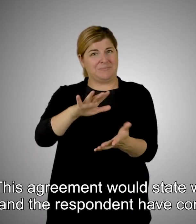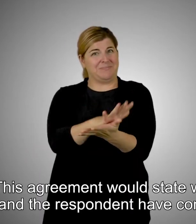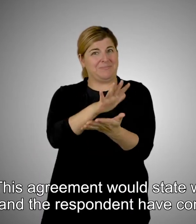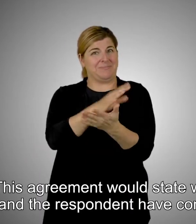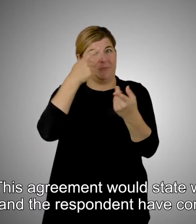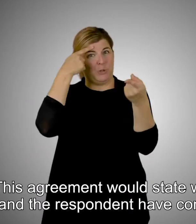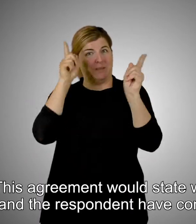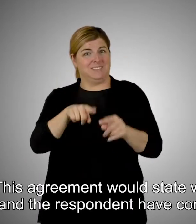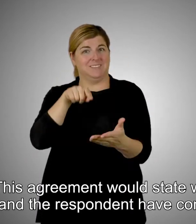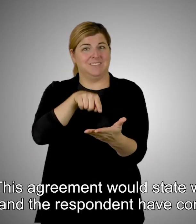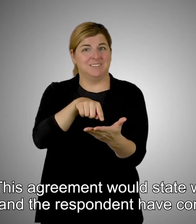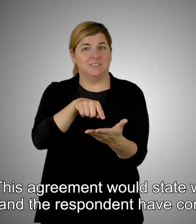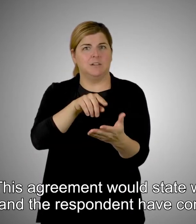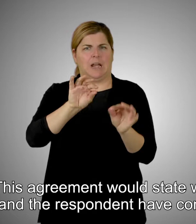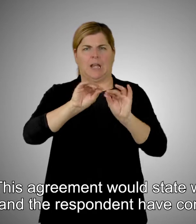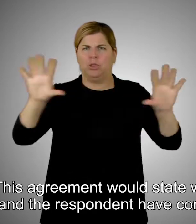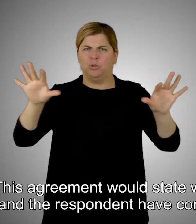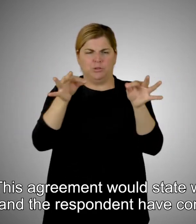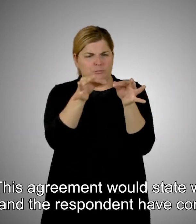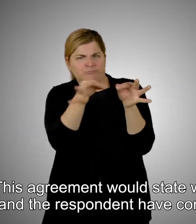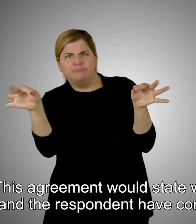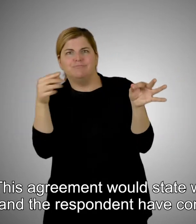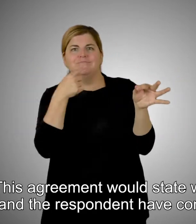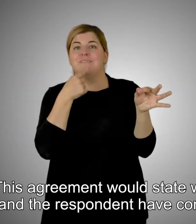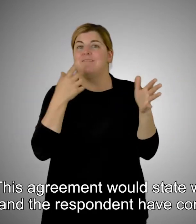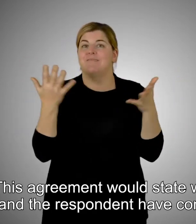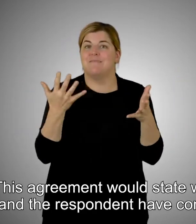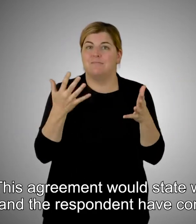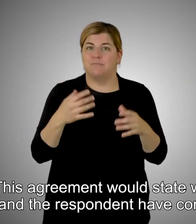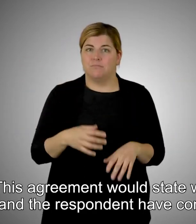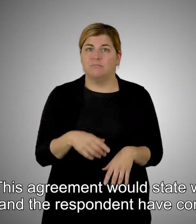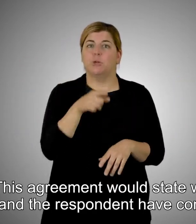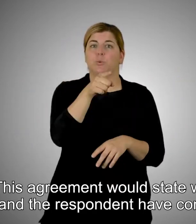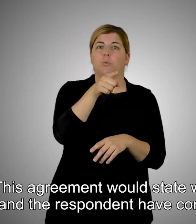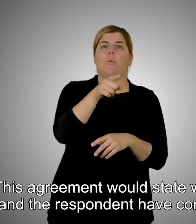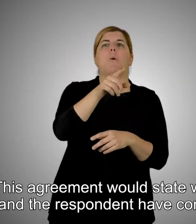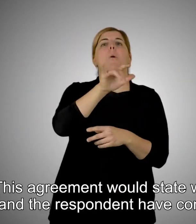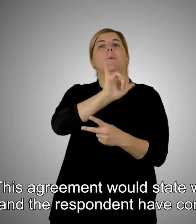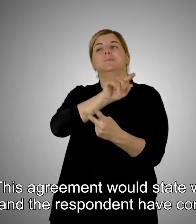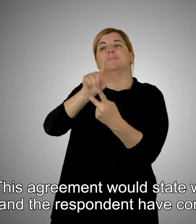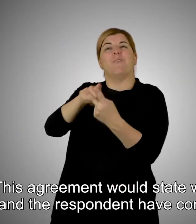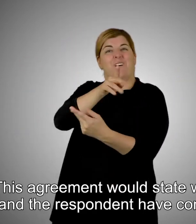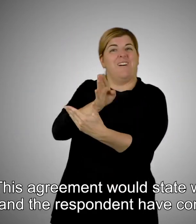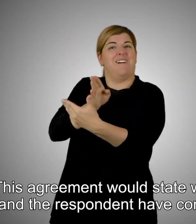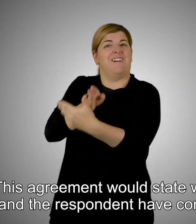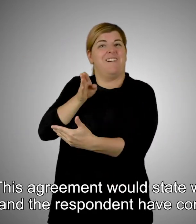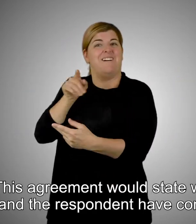This agreement would state what you and the respondent have committed